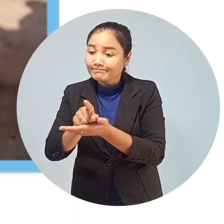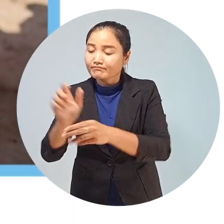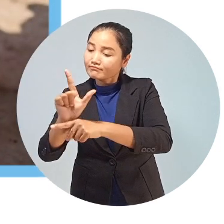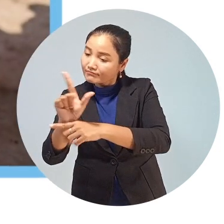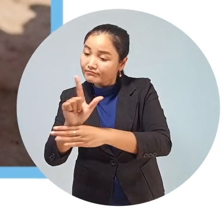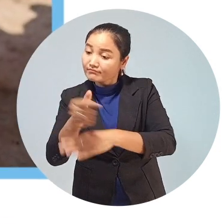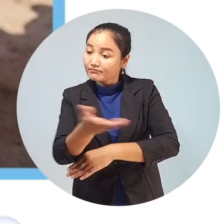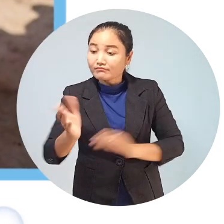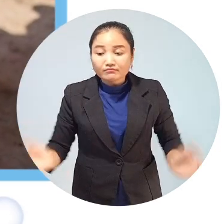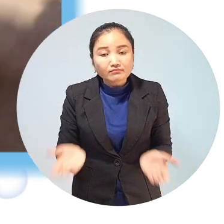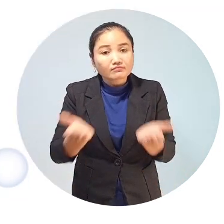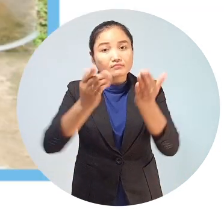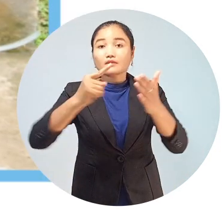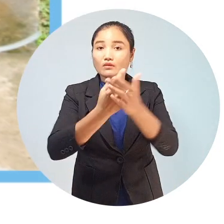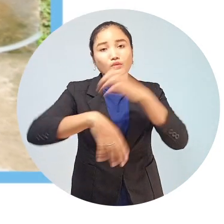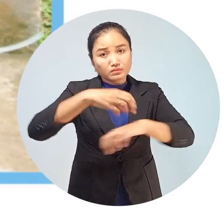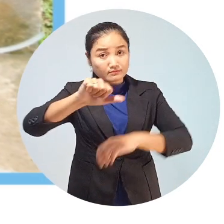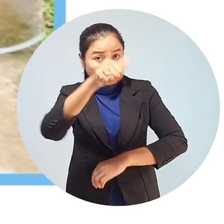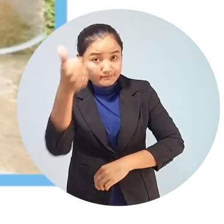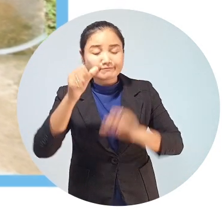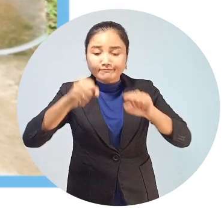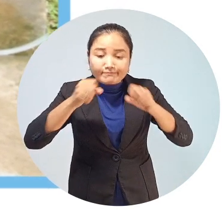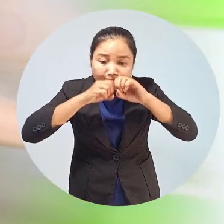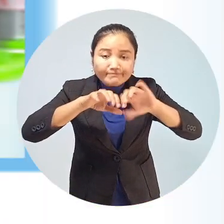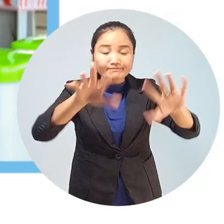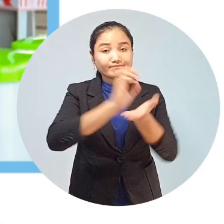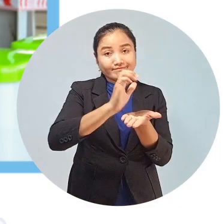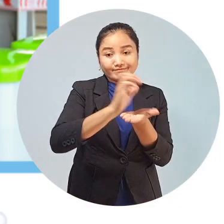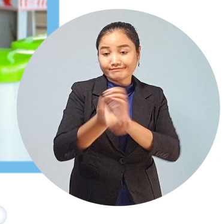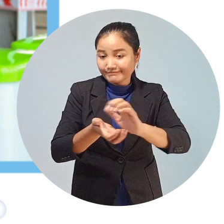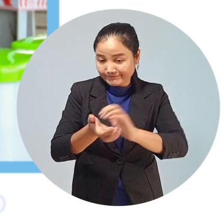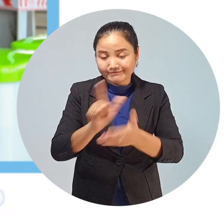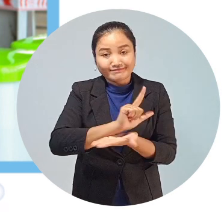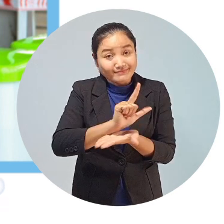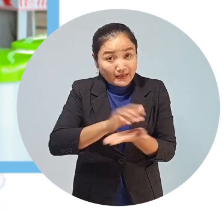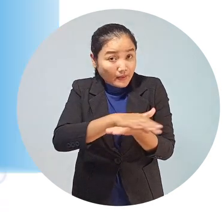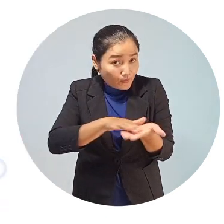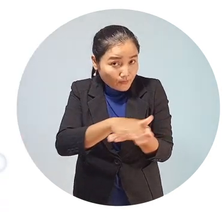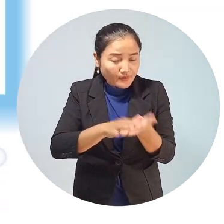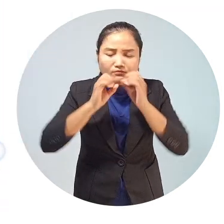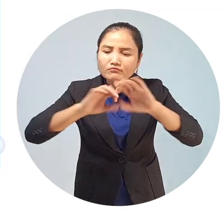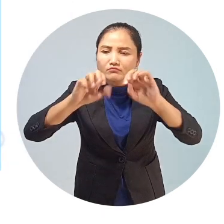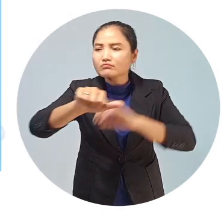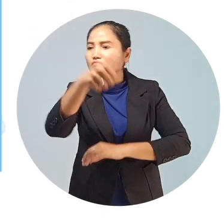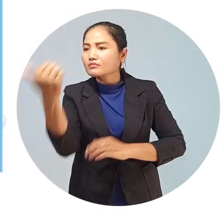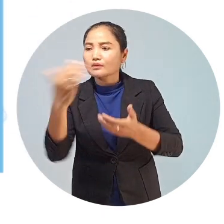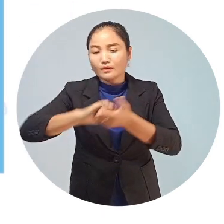4) Encourage the private sector to promote sustainable hand hygiene 5) Encourage scientific researchers